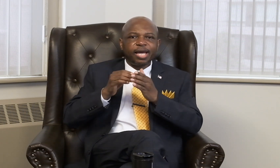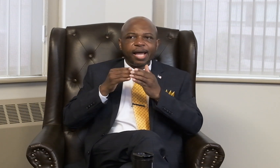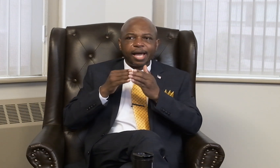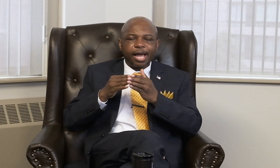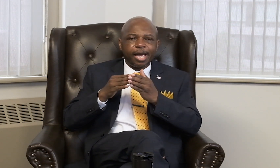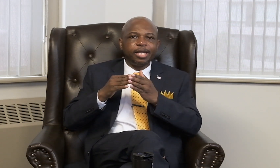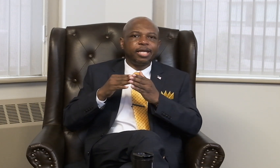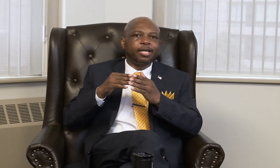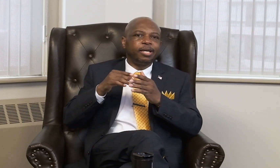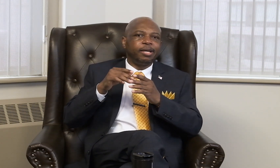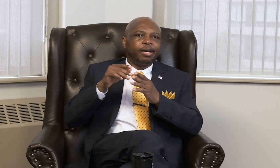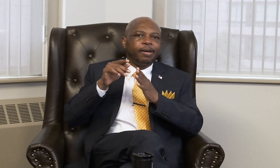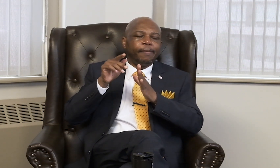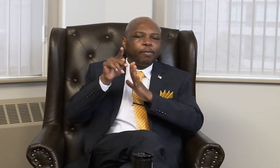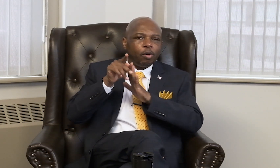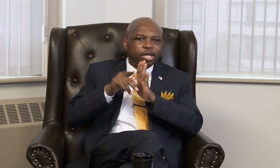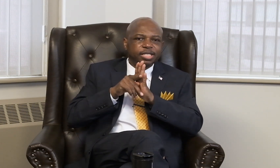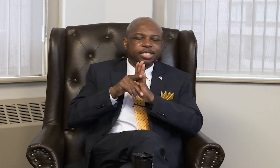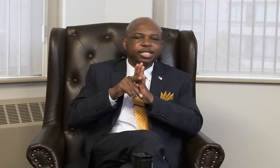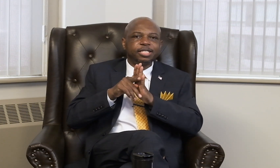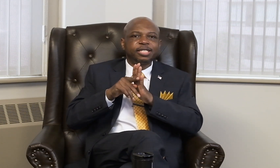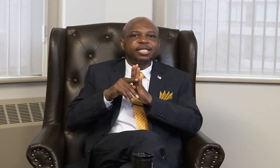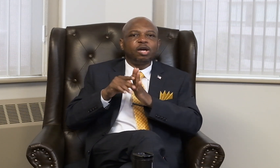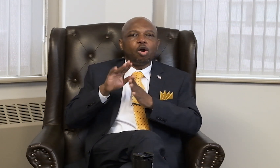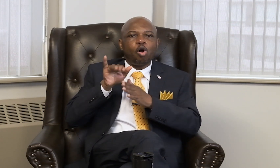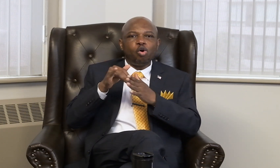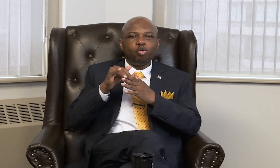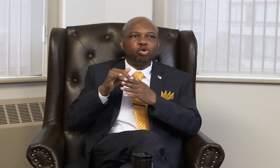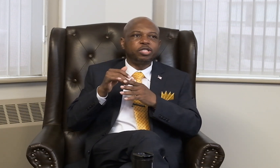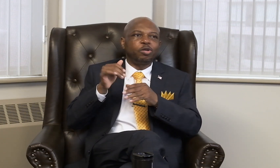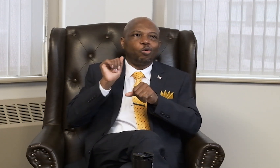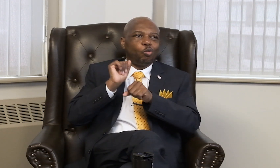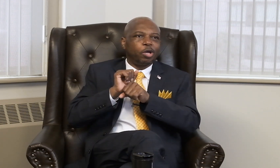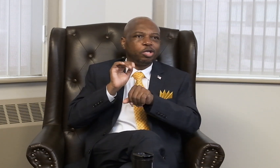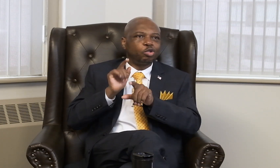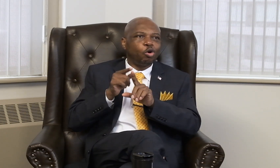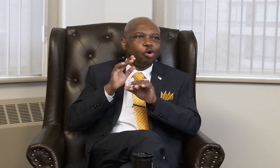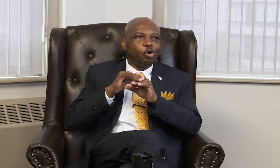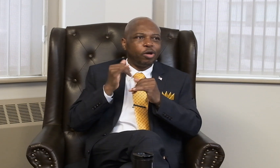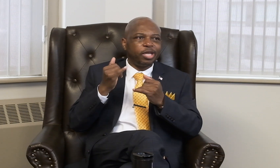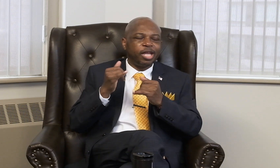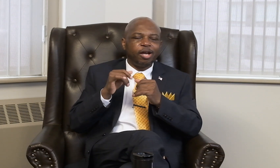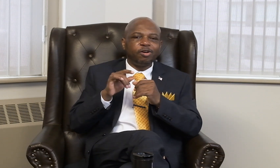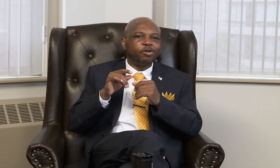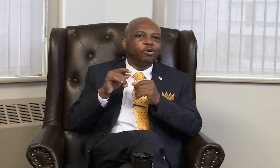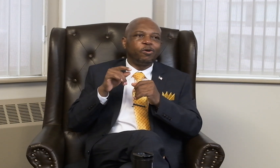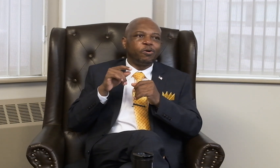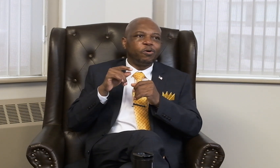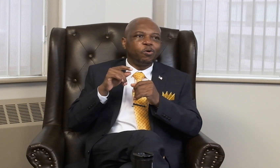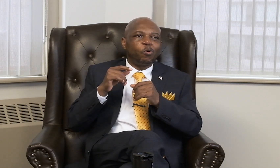any ethical guidance or policies, and I know that it’s currently being worked on right now,